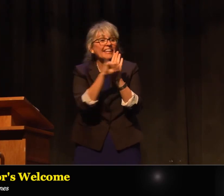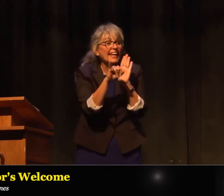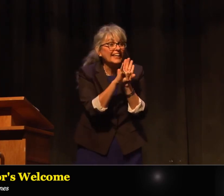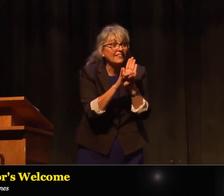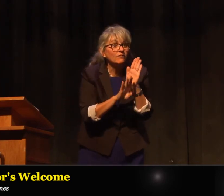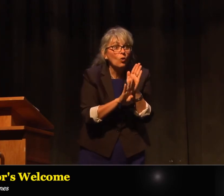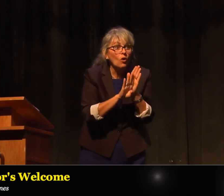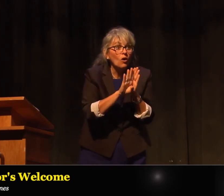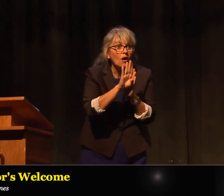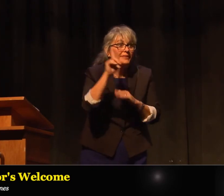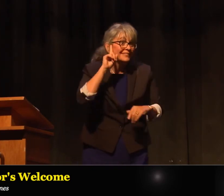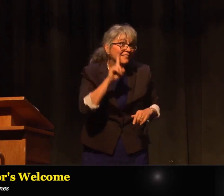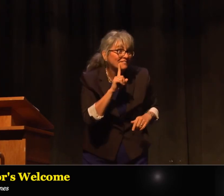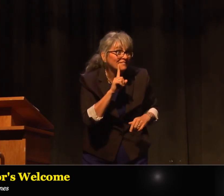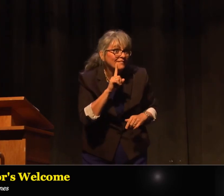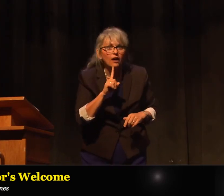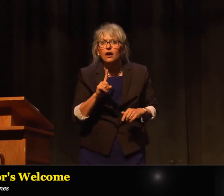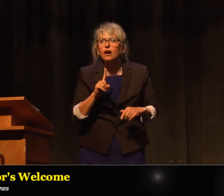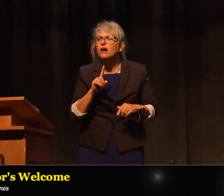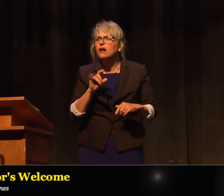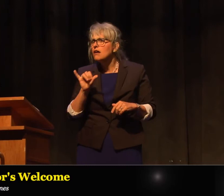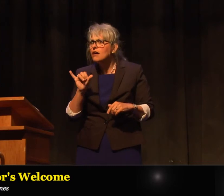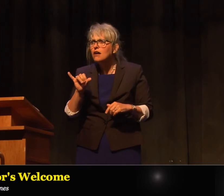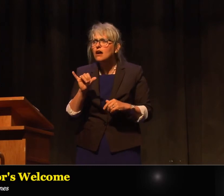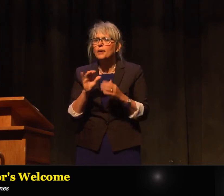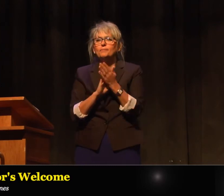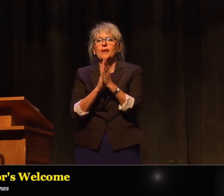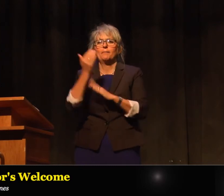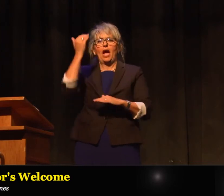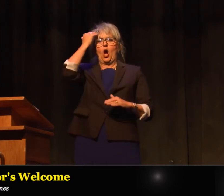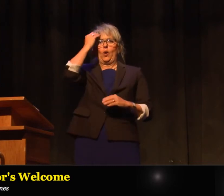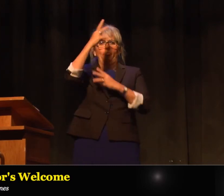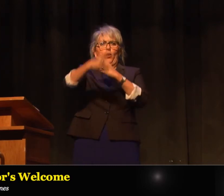Learning about your identity as you grew up as a deaf person.